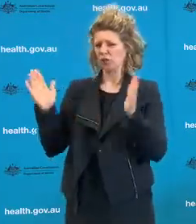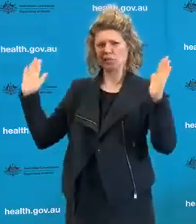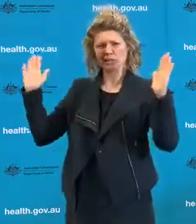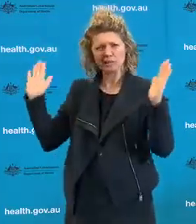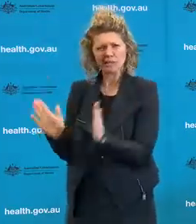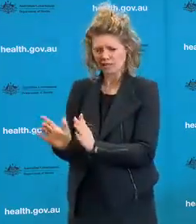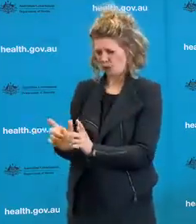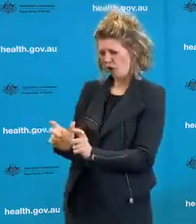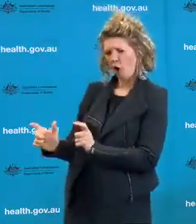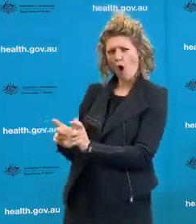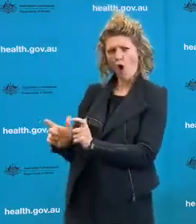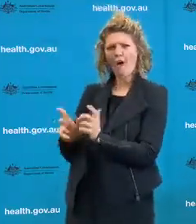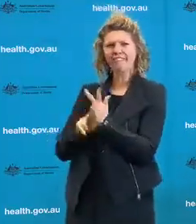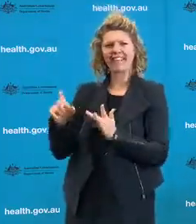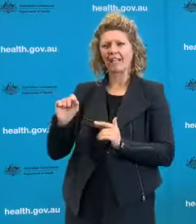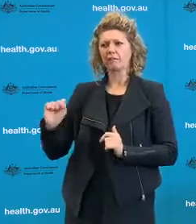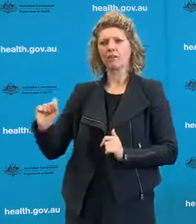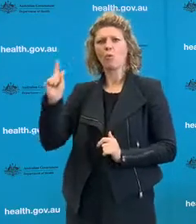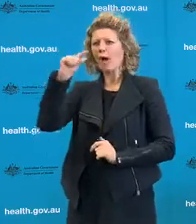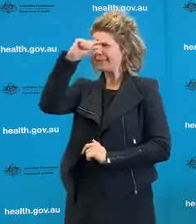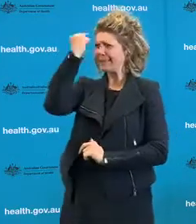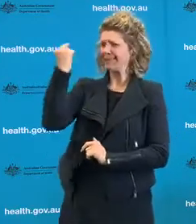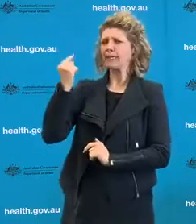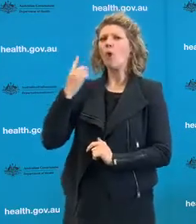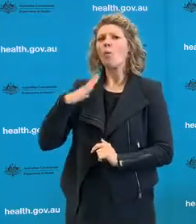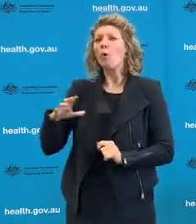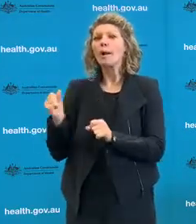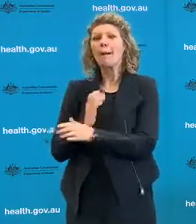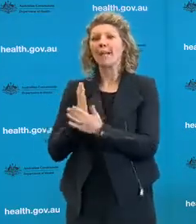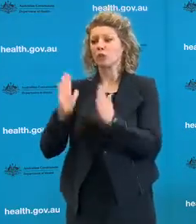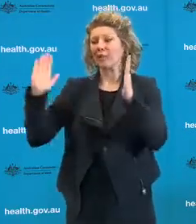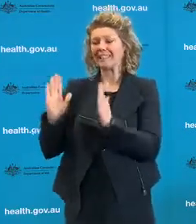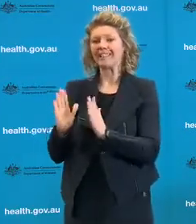And the target is no community transmission